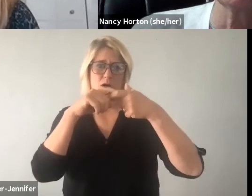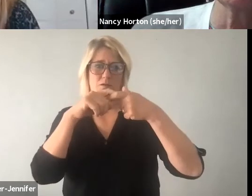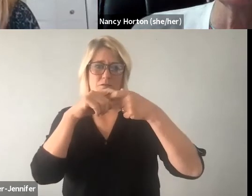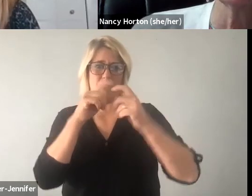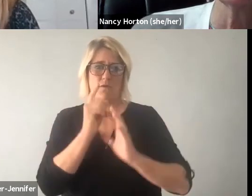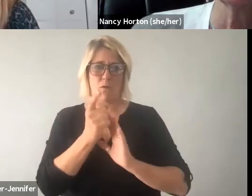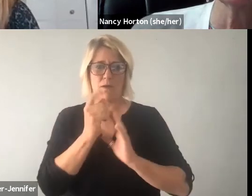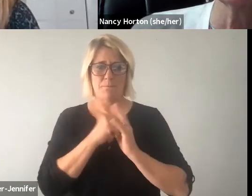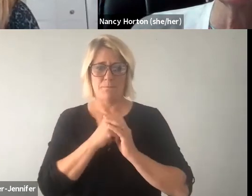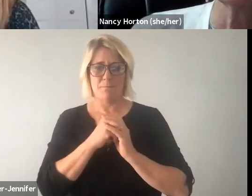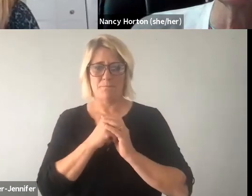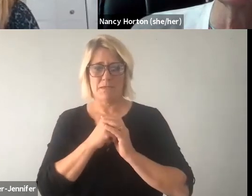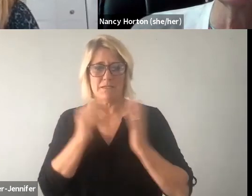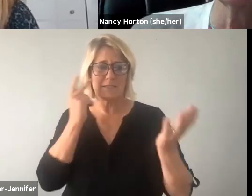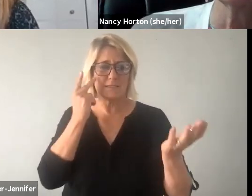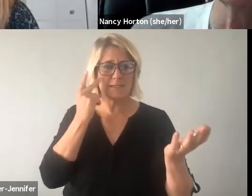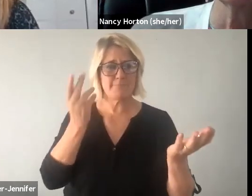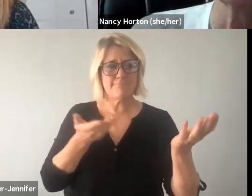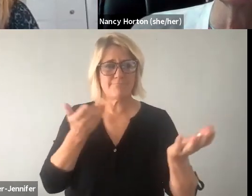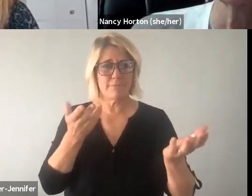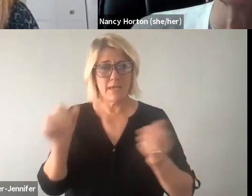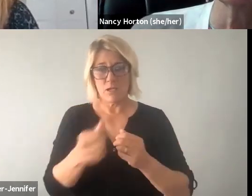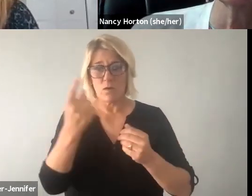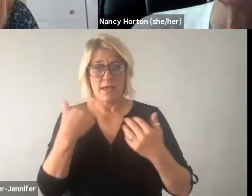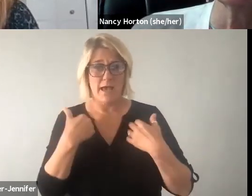not sure if there are any questions out